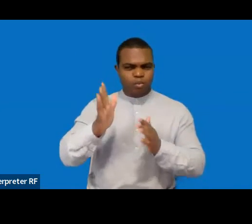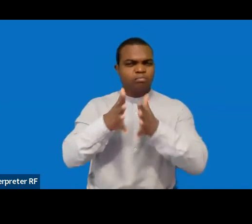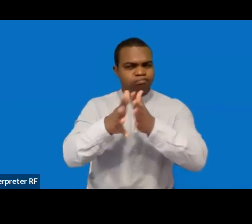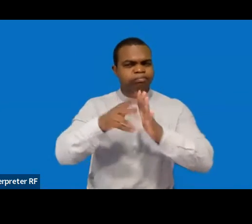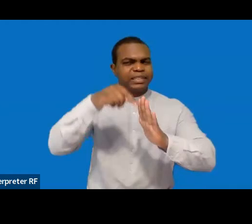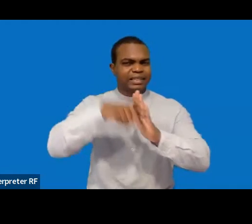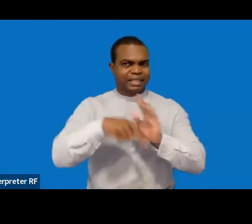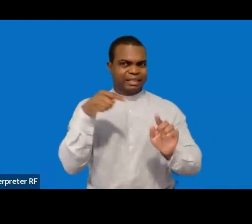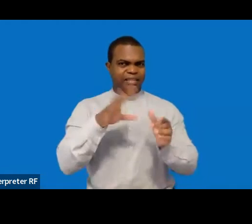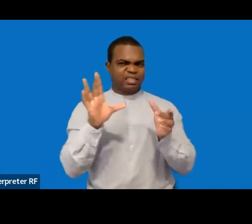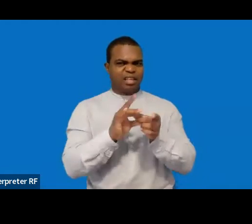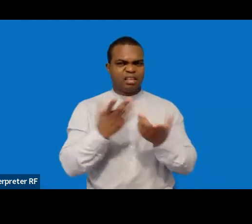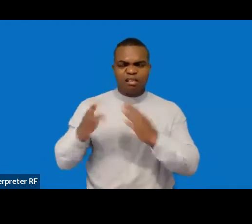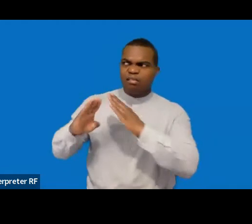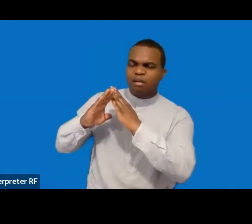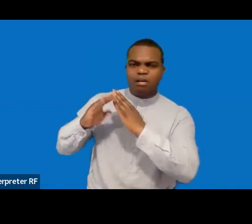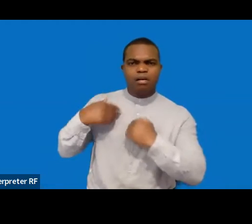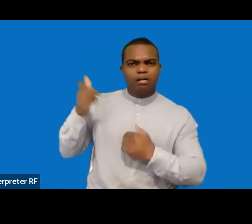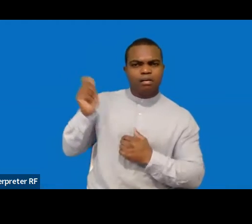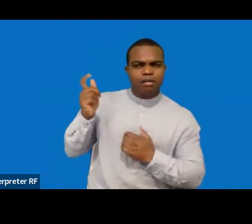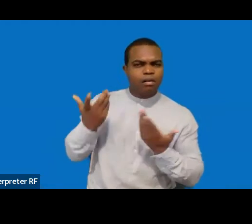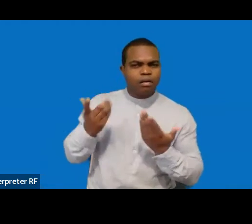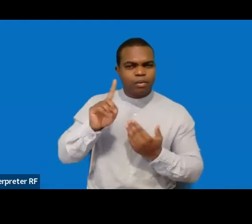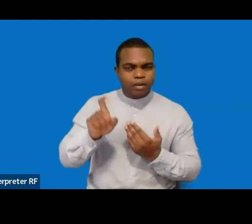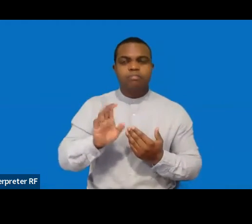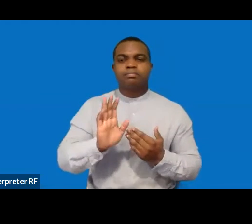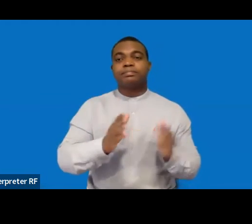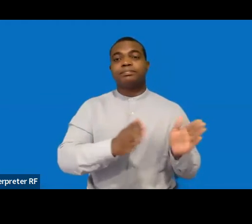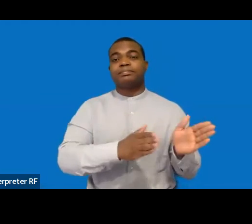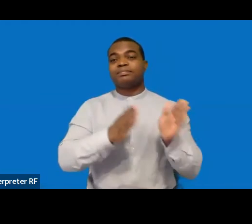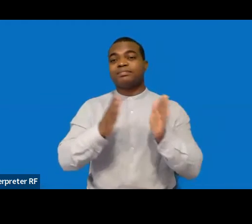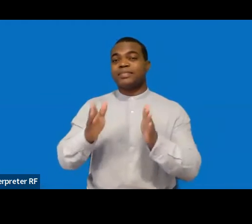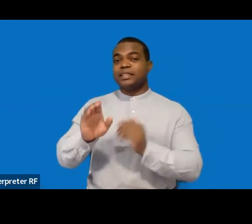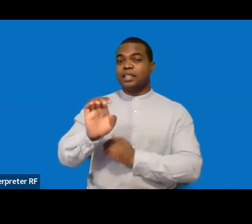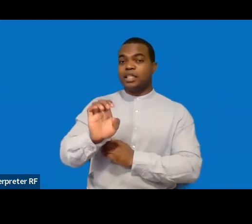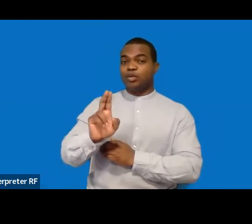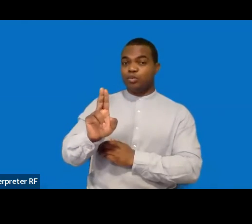to persons that are not citizens, not nationals from the EU, but are residents.